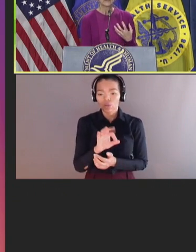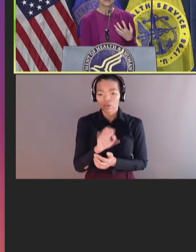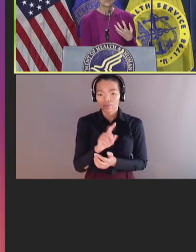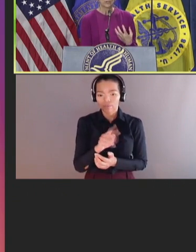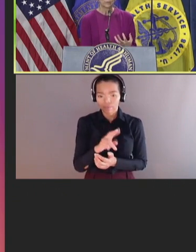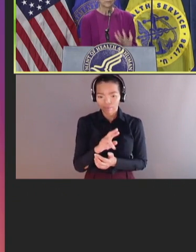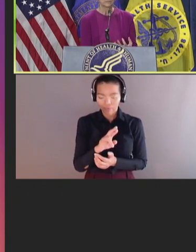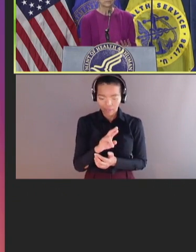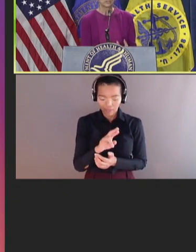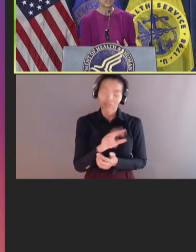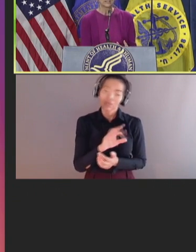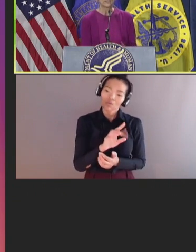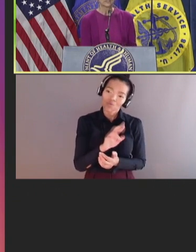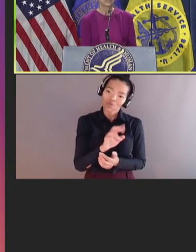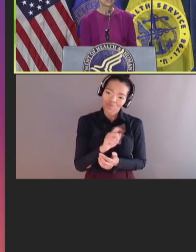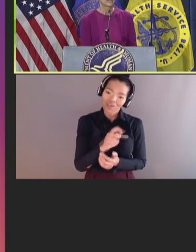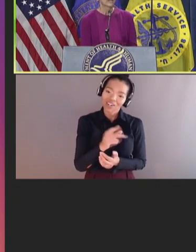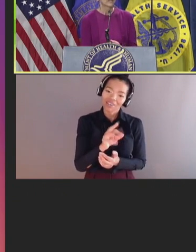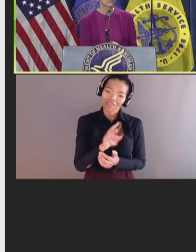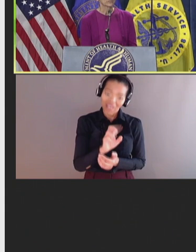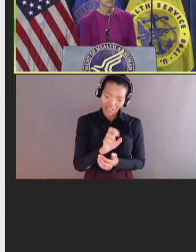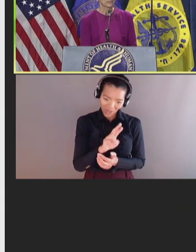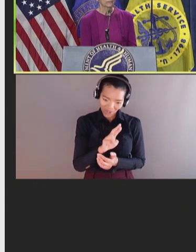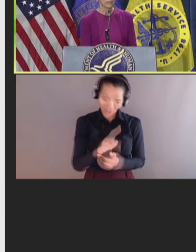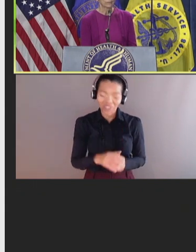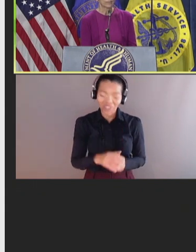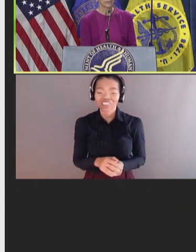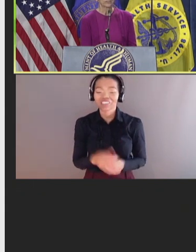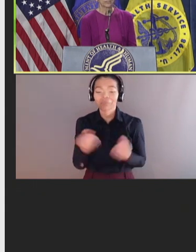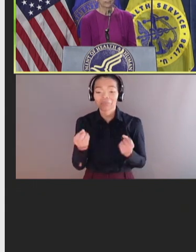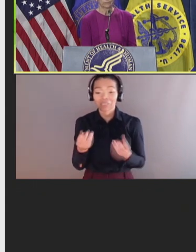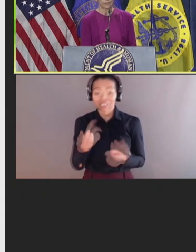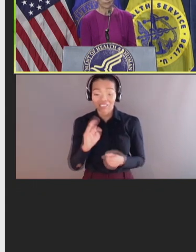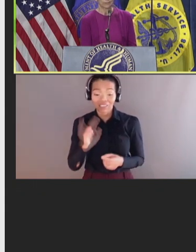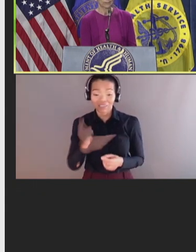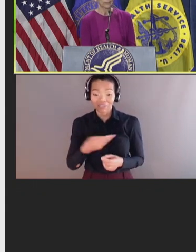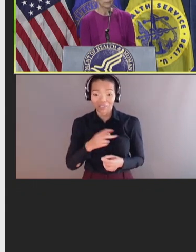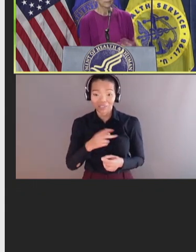jumped to the challenge, and there was a lot of innovation in the field.